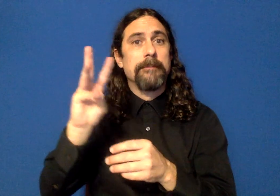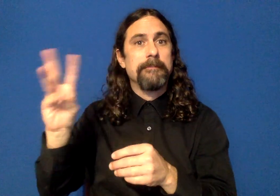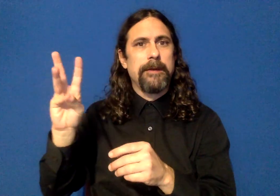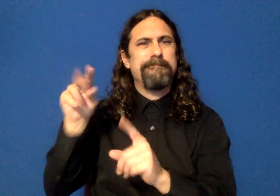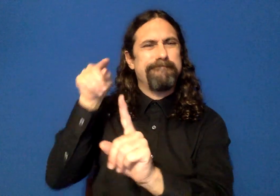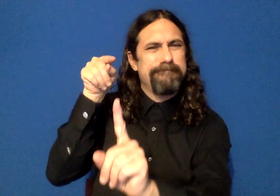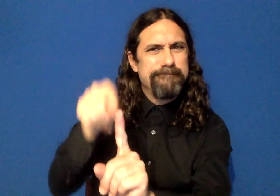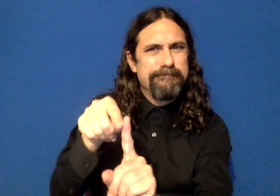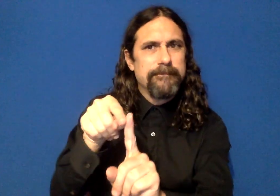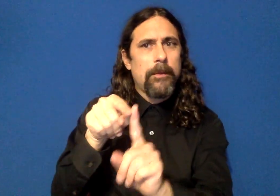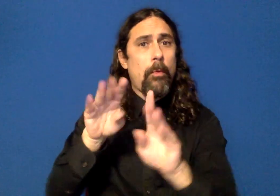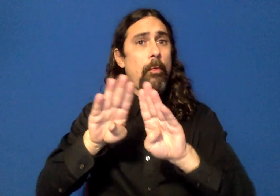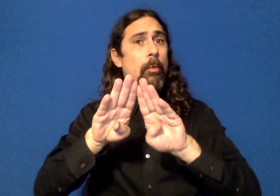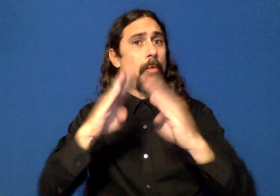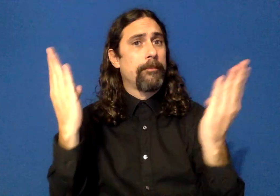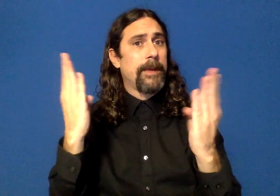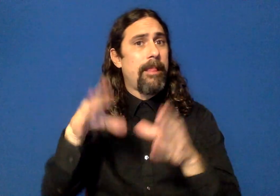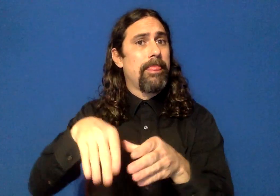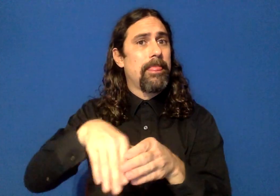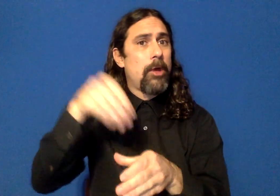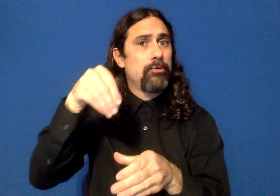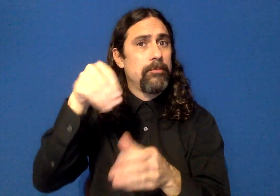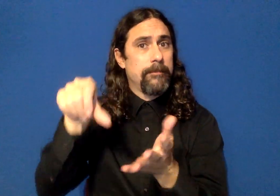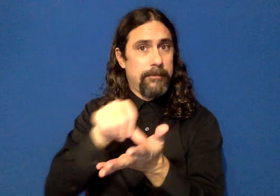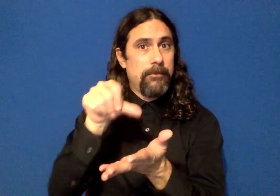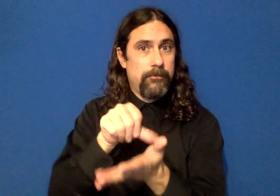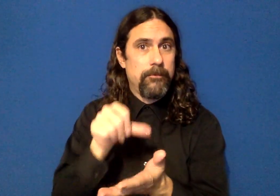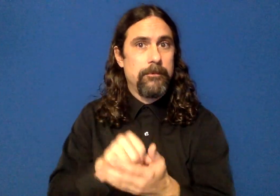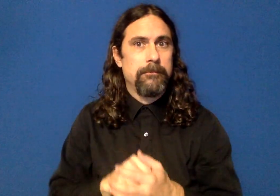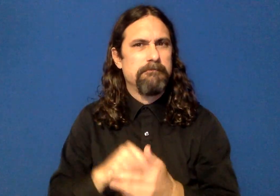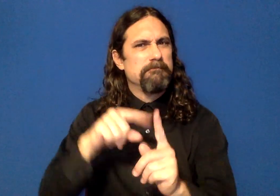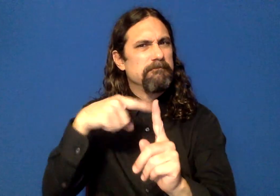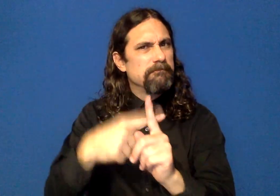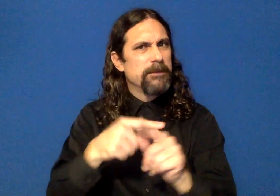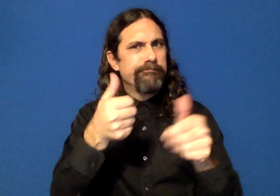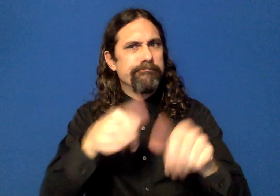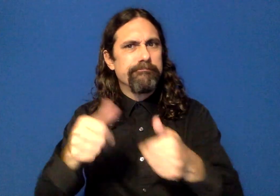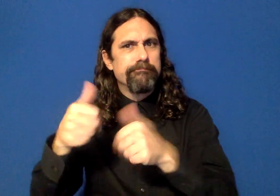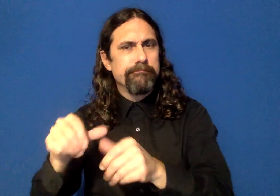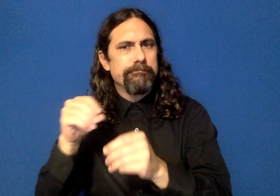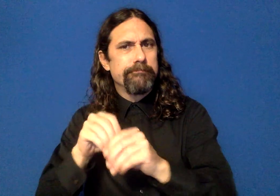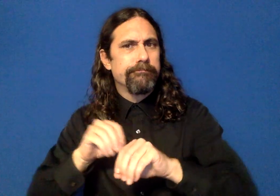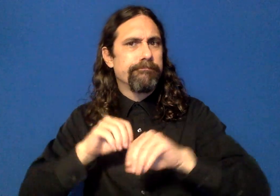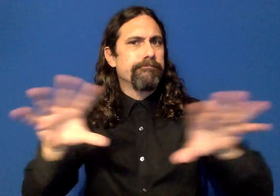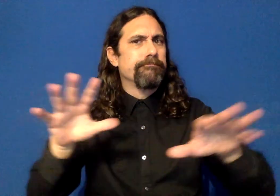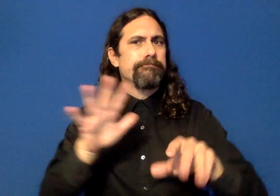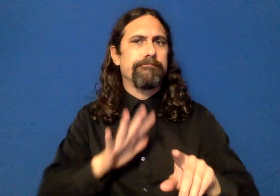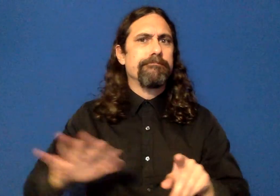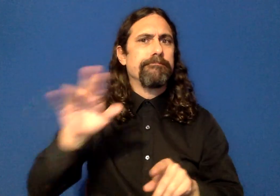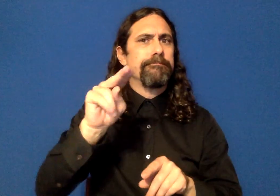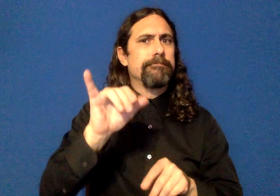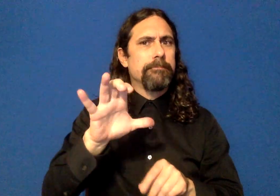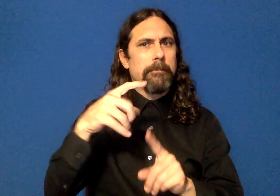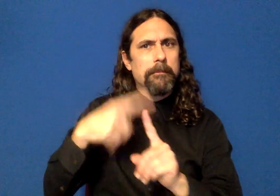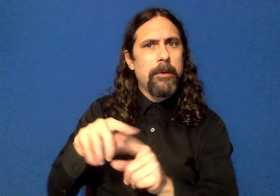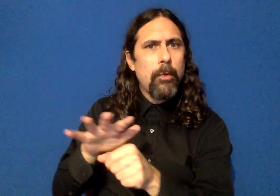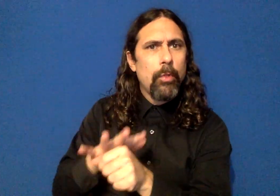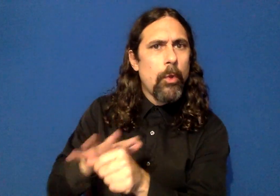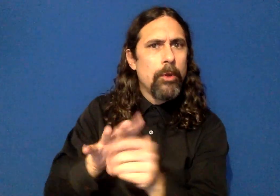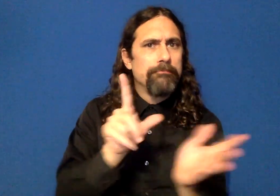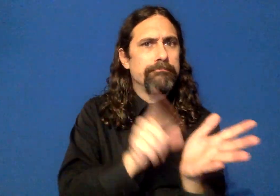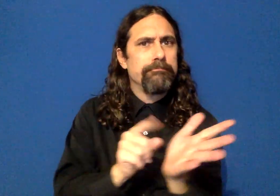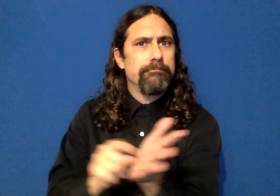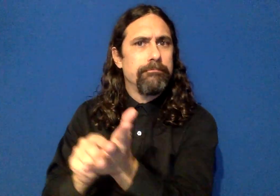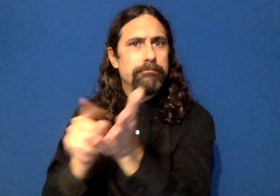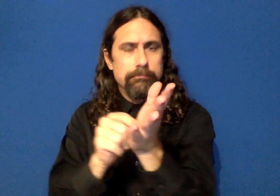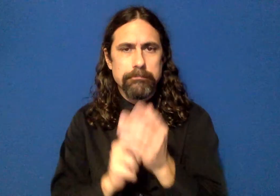Connect and in citywide and local publications. Each ad contains instructions on how to apply